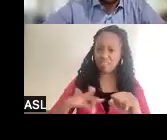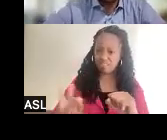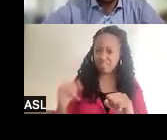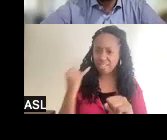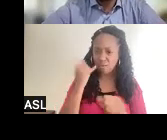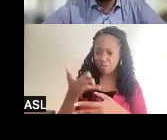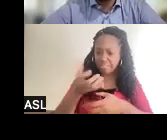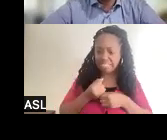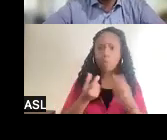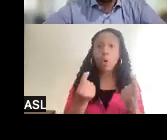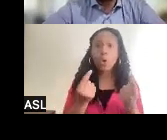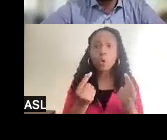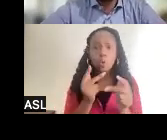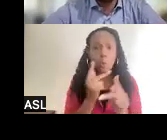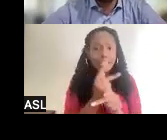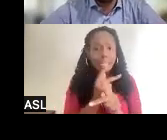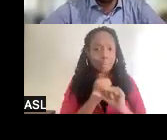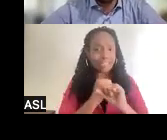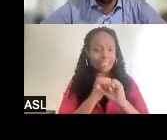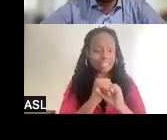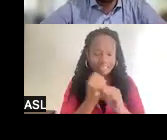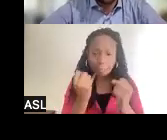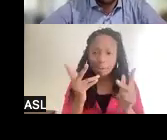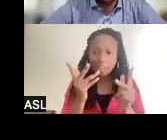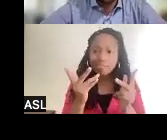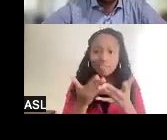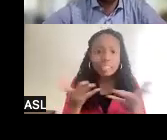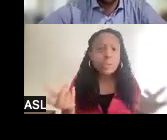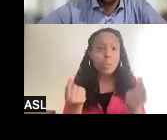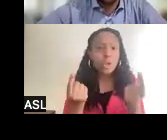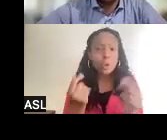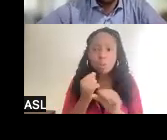lot of ways that we want to protect an individual with a disability and we're going to cover this